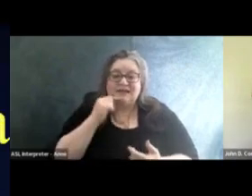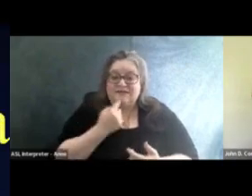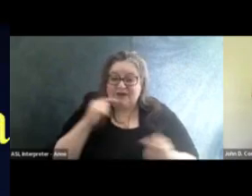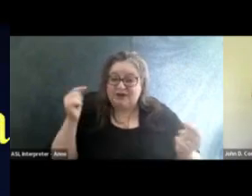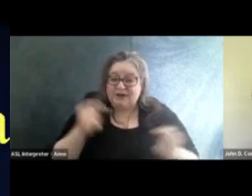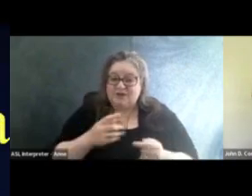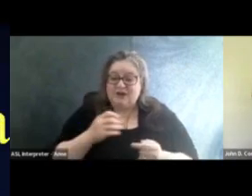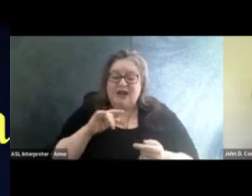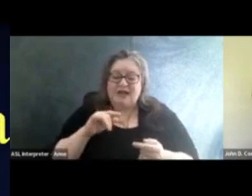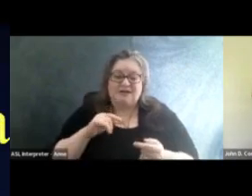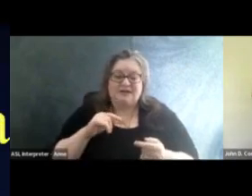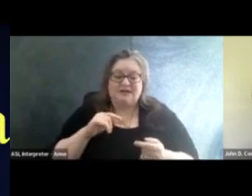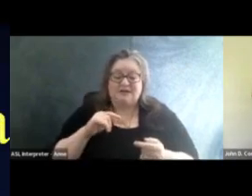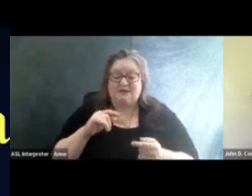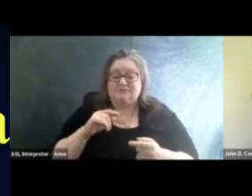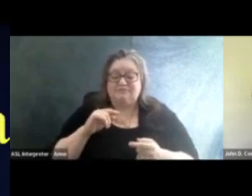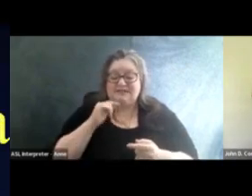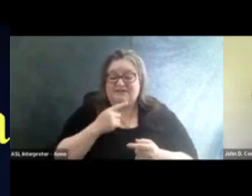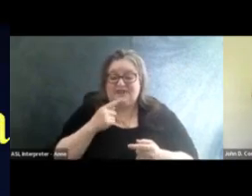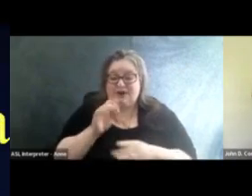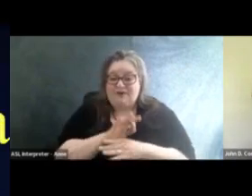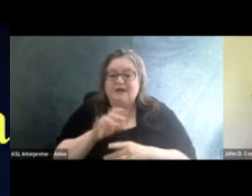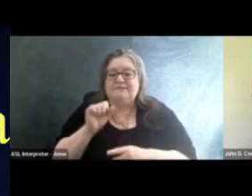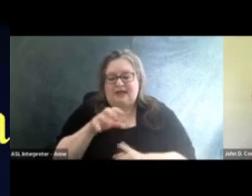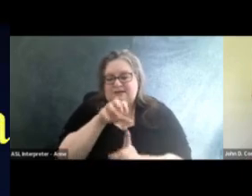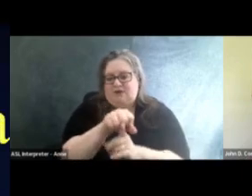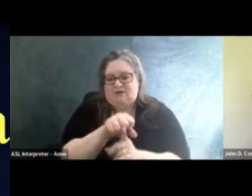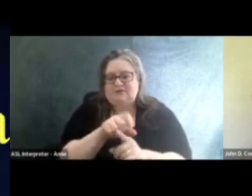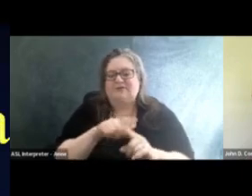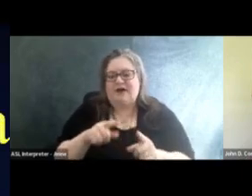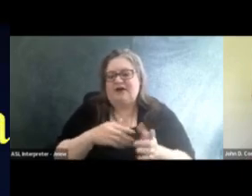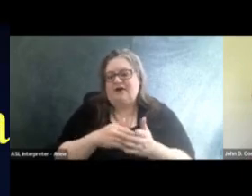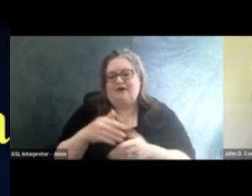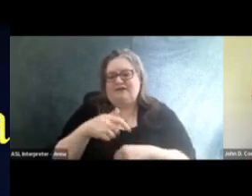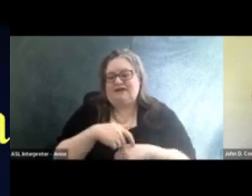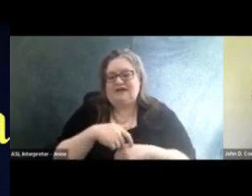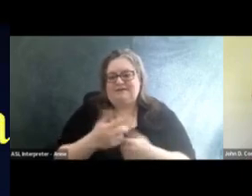severe function, yes, they caught it, but otherwise, often they were they, they showed no